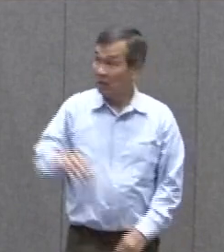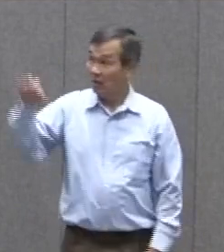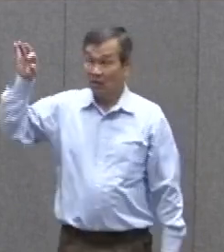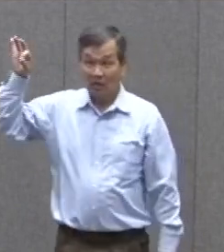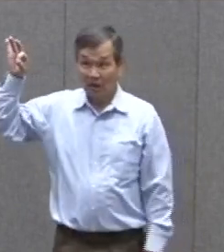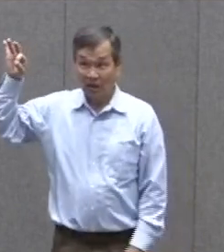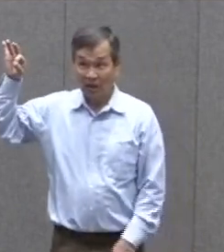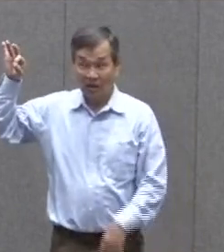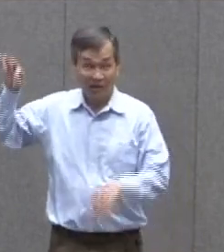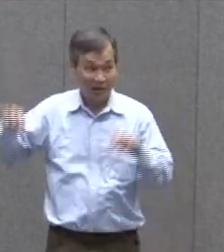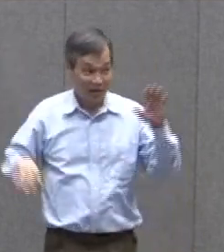This is our number nine.